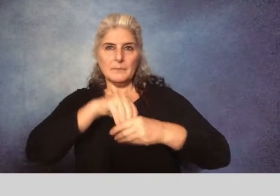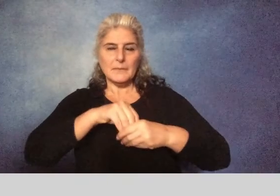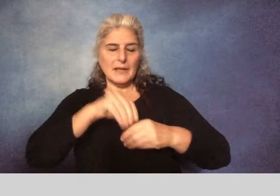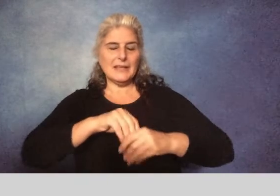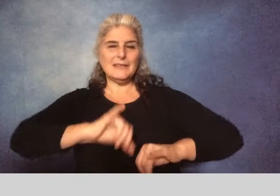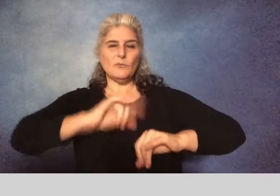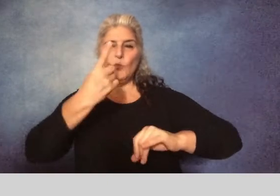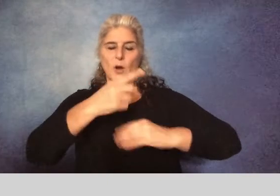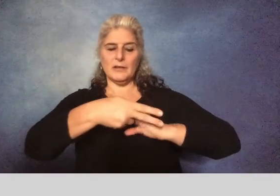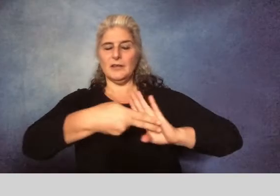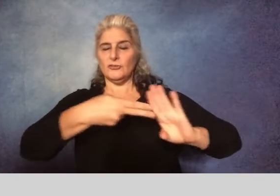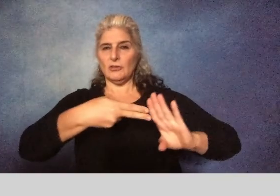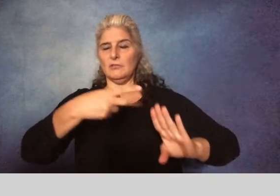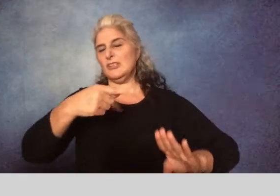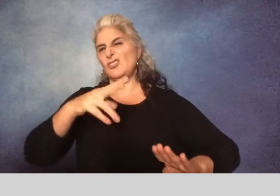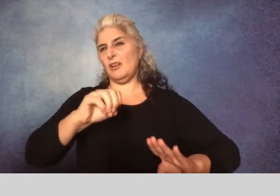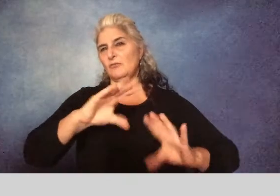genre category one for lack of a better name.